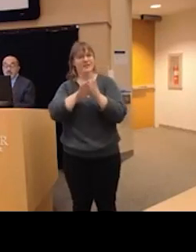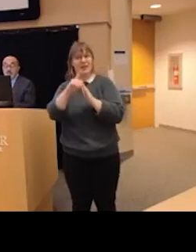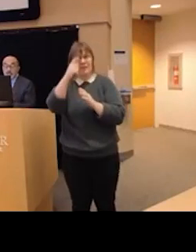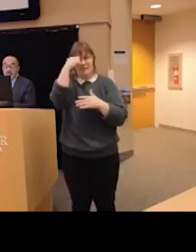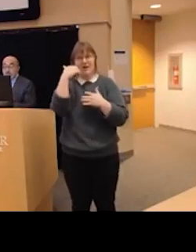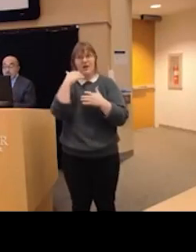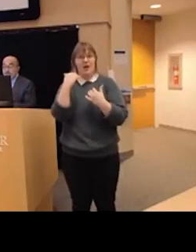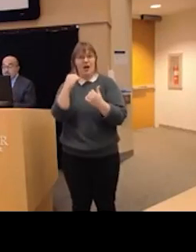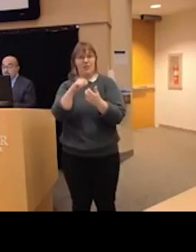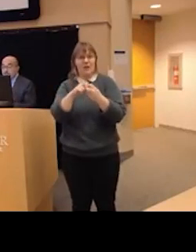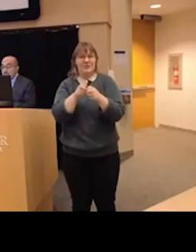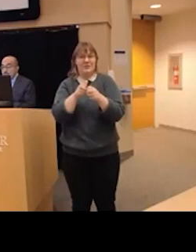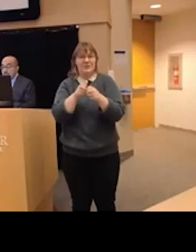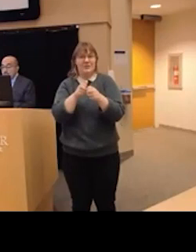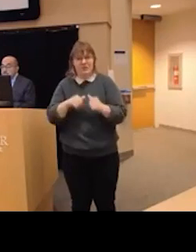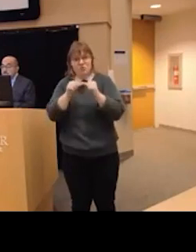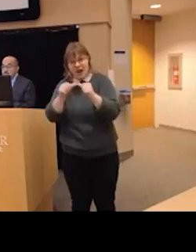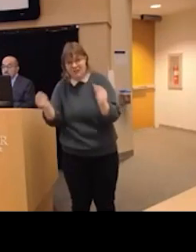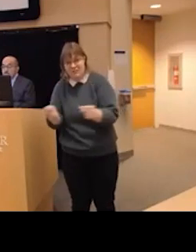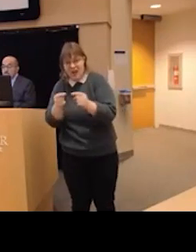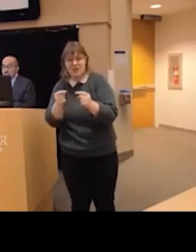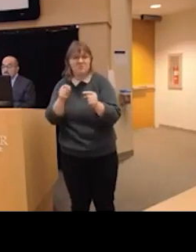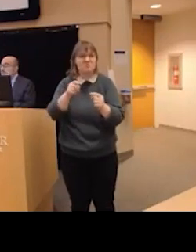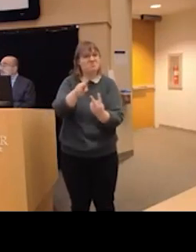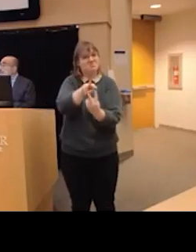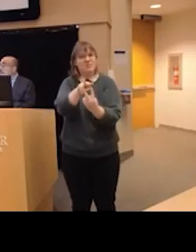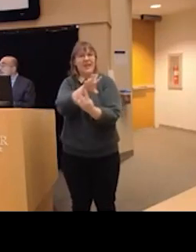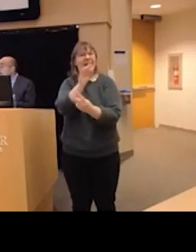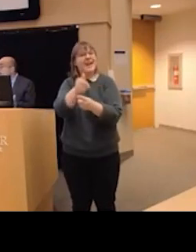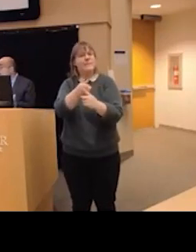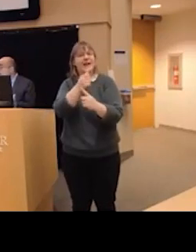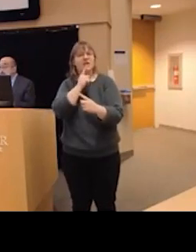they had chronic pain um and then there's all sorts of um impacts of just not moving around